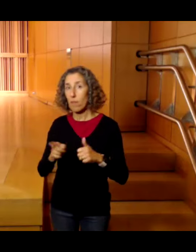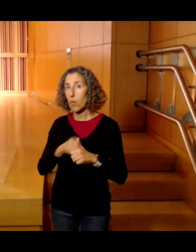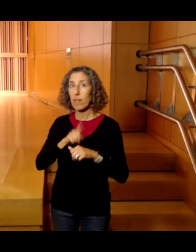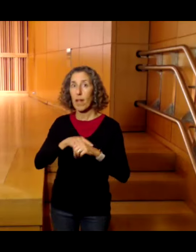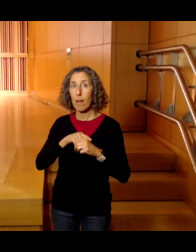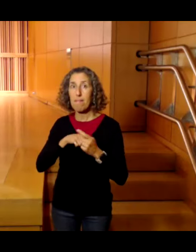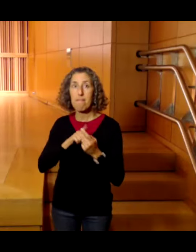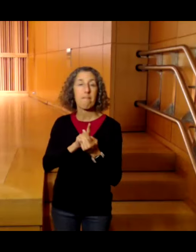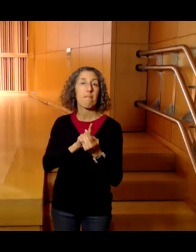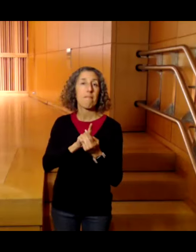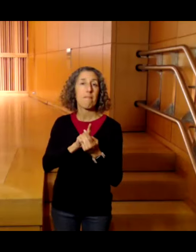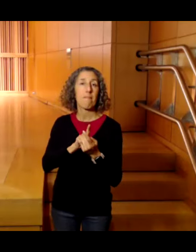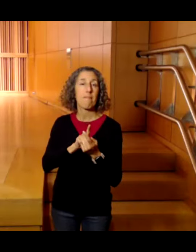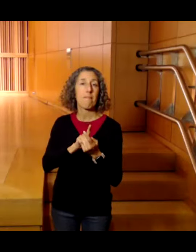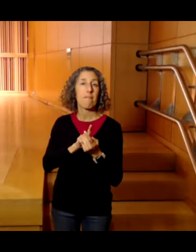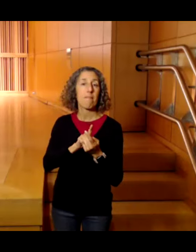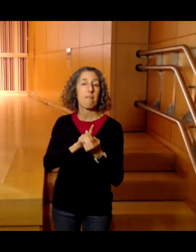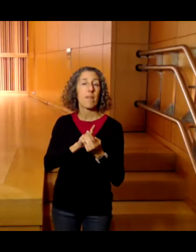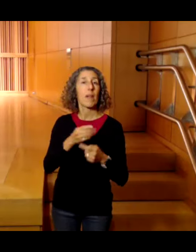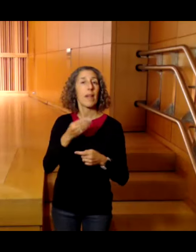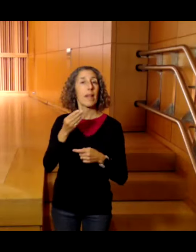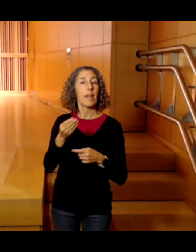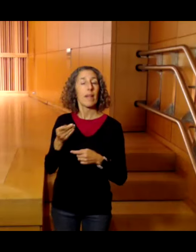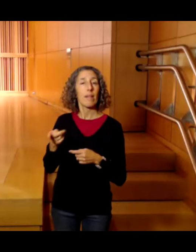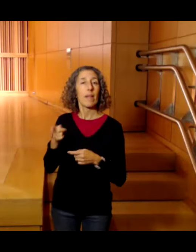would give the young writer his first true taste of deliberately turning.